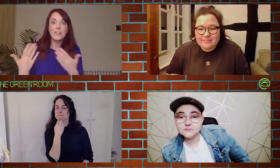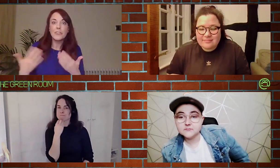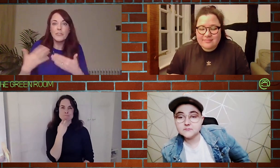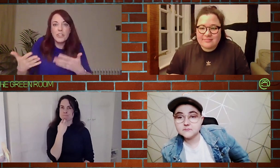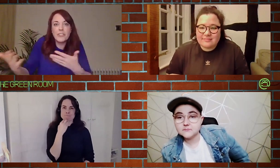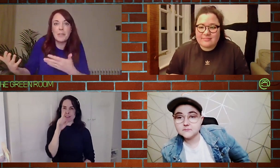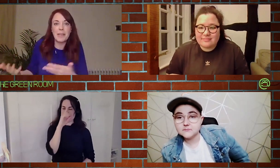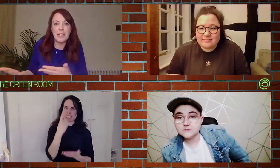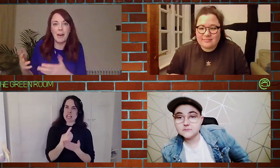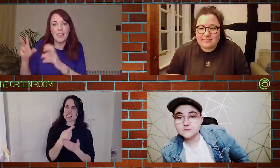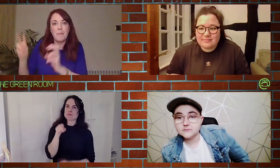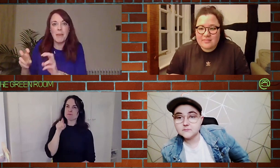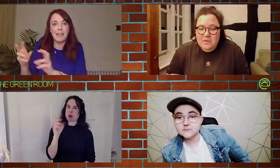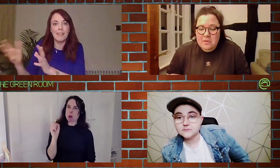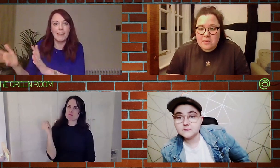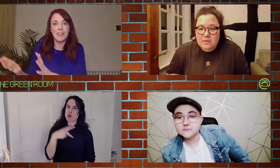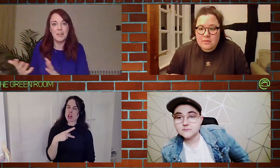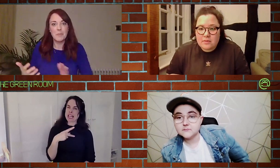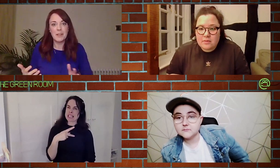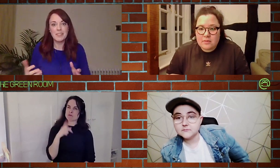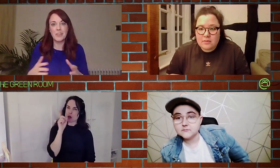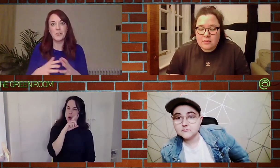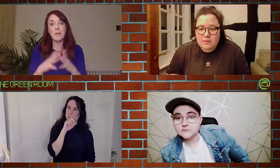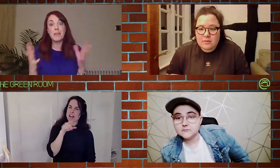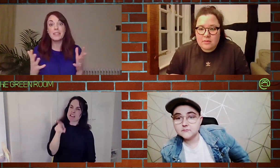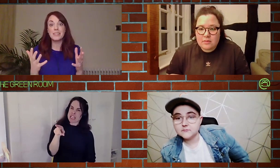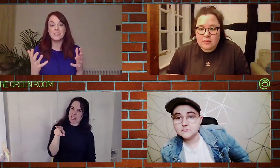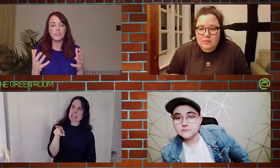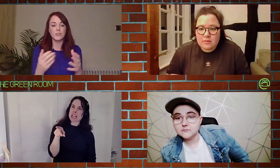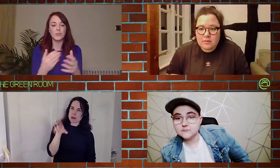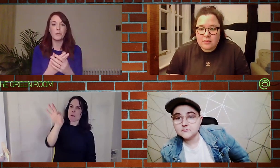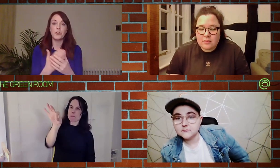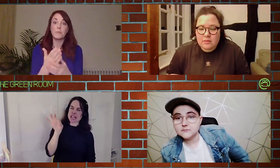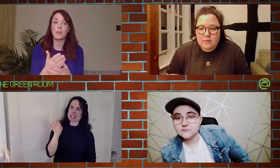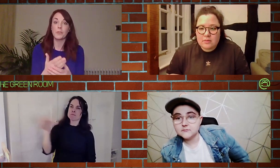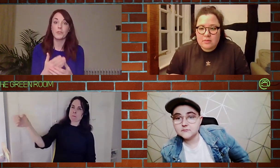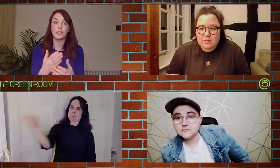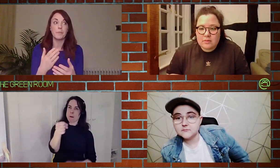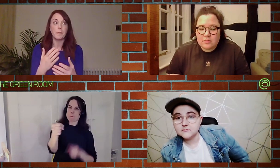traditionally played by a male person. They made a decision to go with you because you're